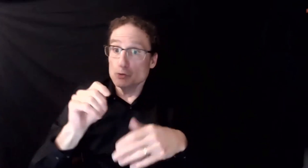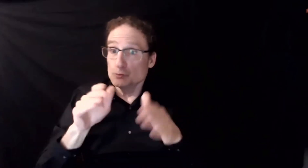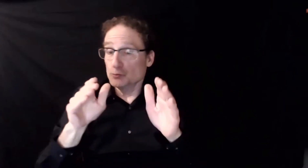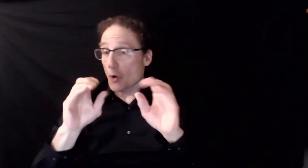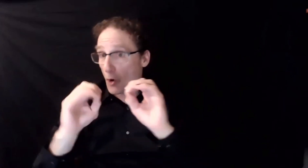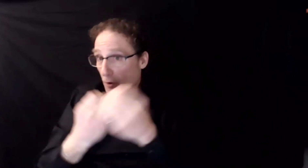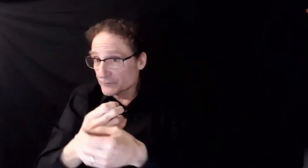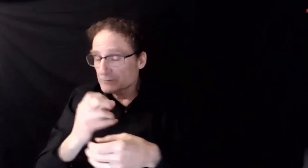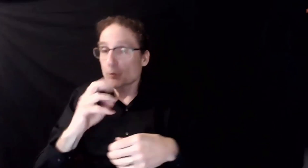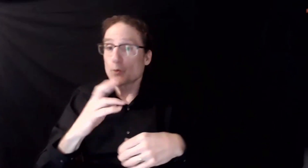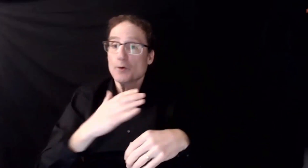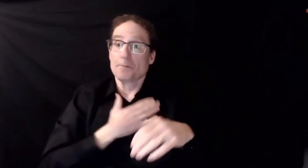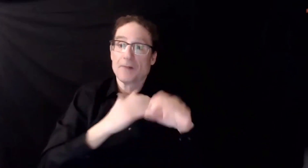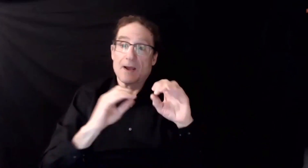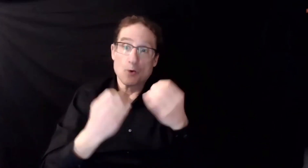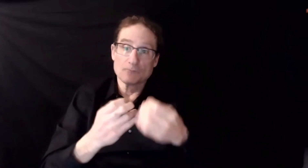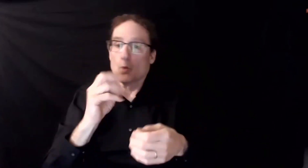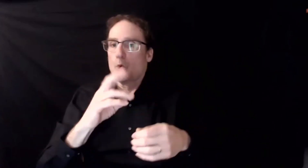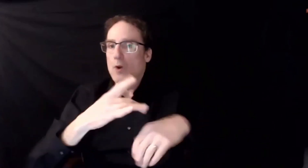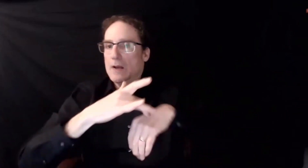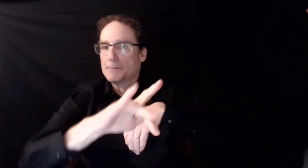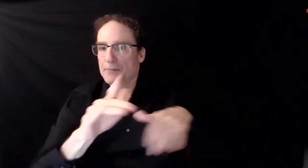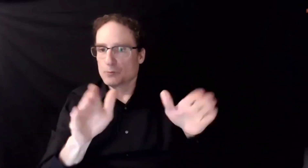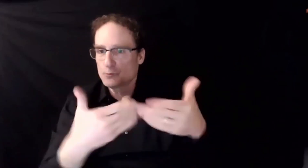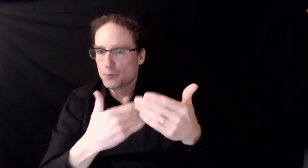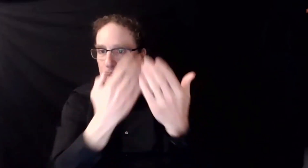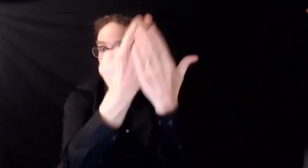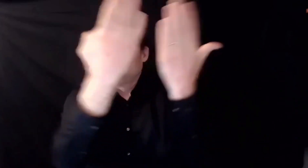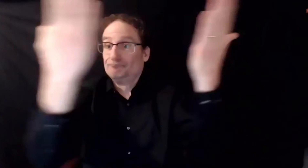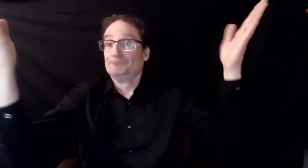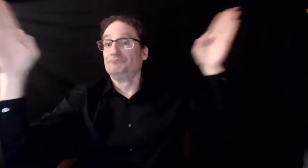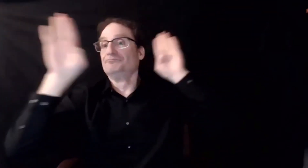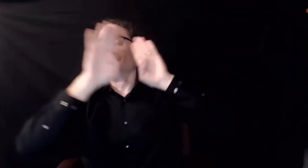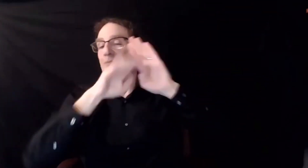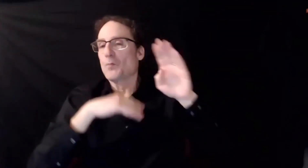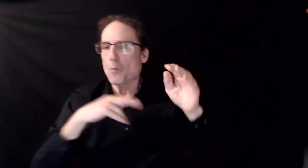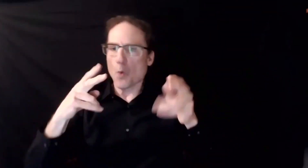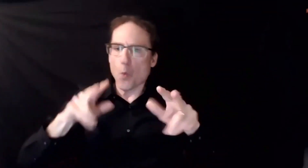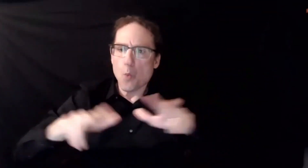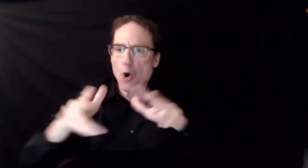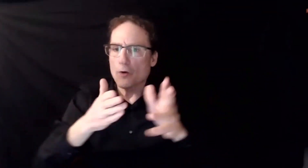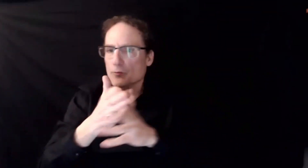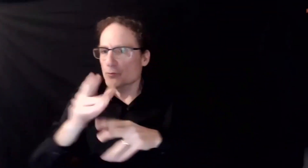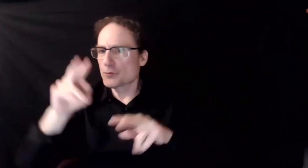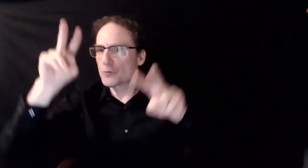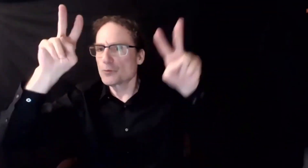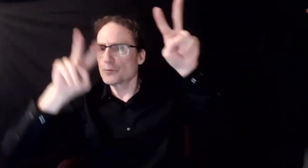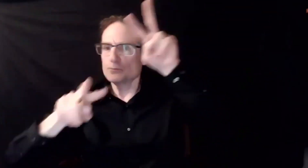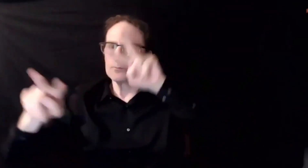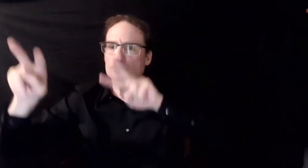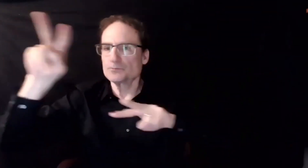and Curt and I, and others in the office and wherever my office is, other empty rooms,